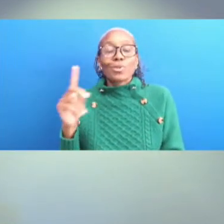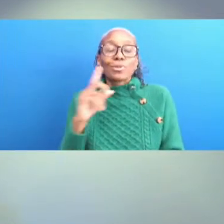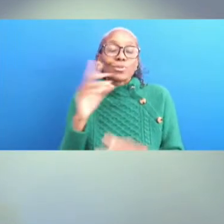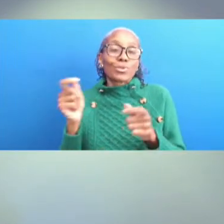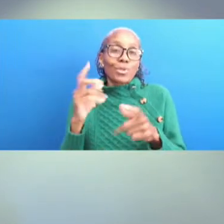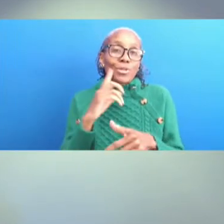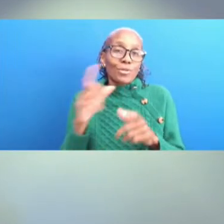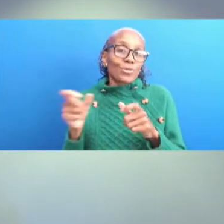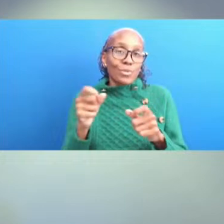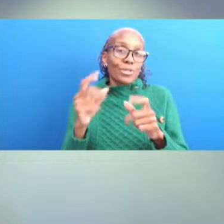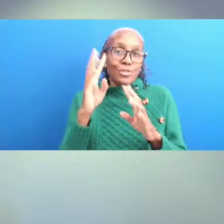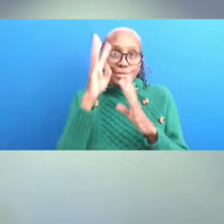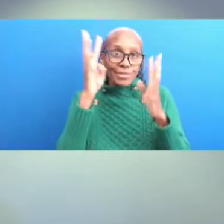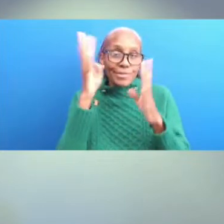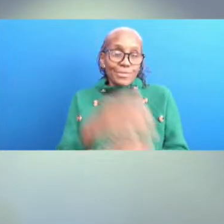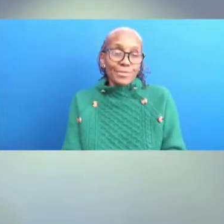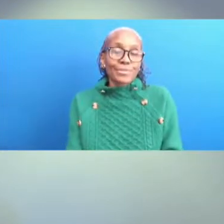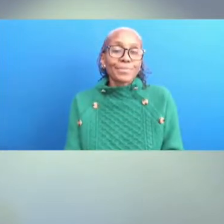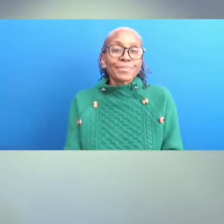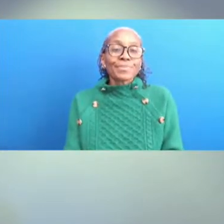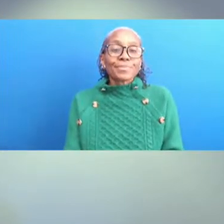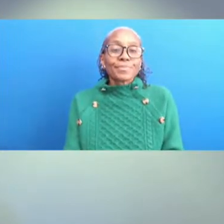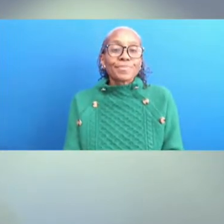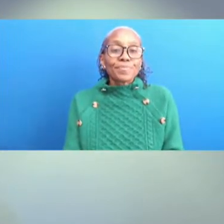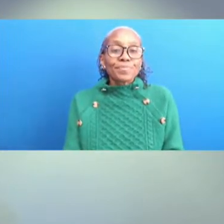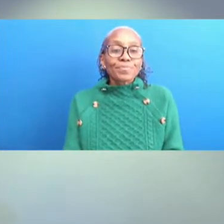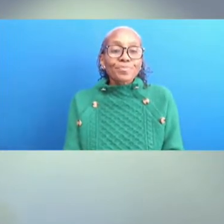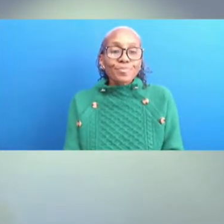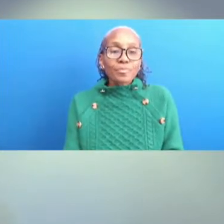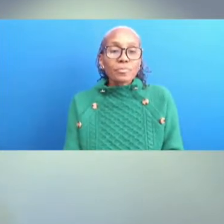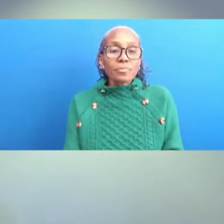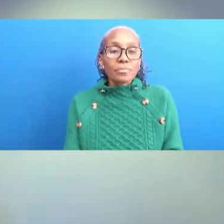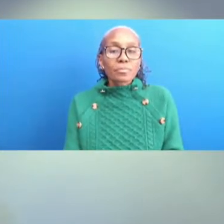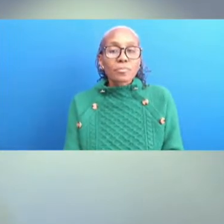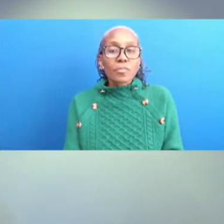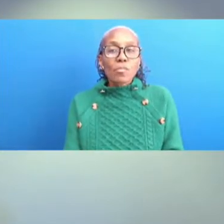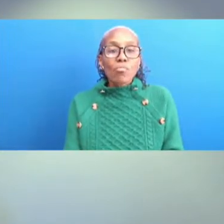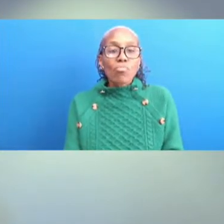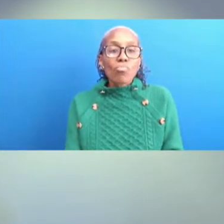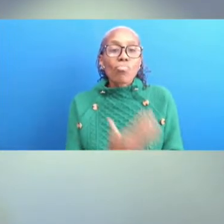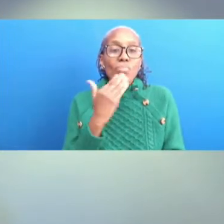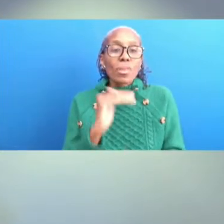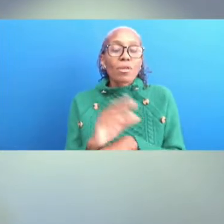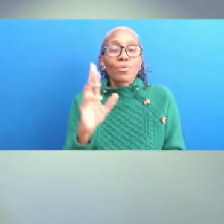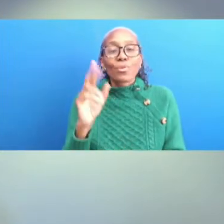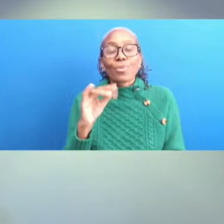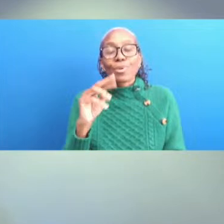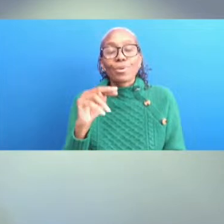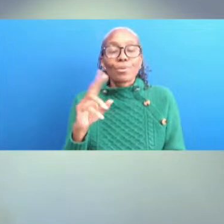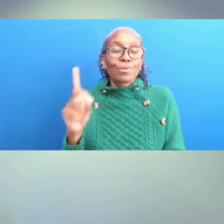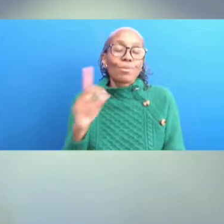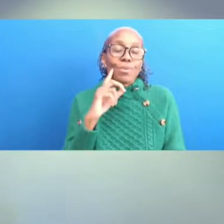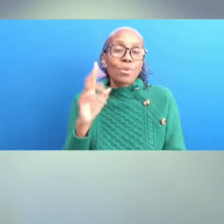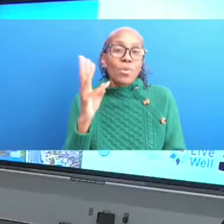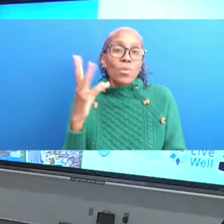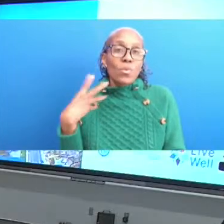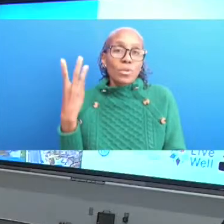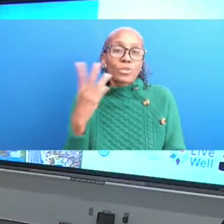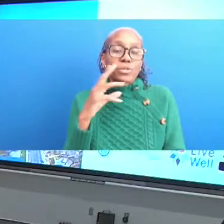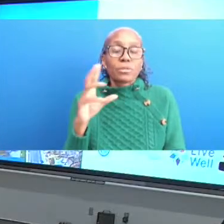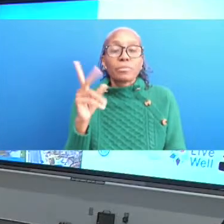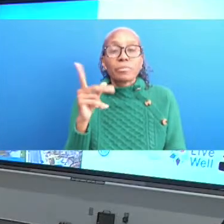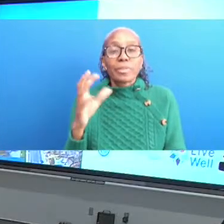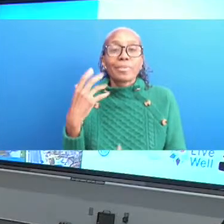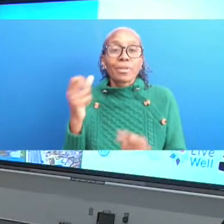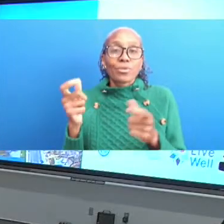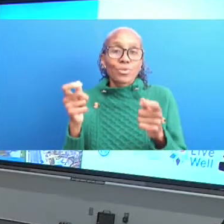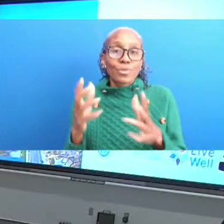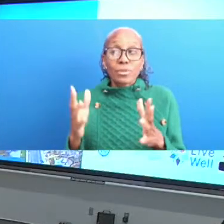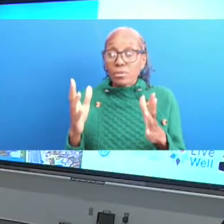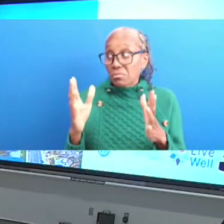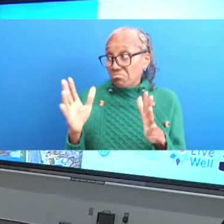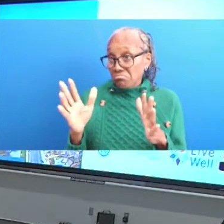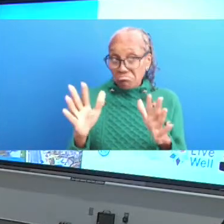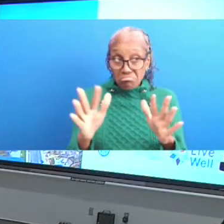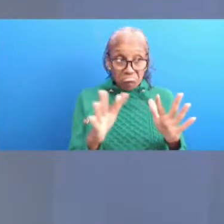STRATEGY AND INNOVATION.